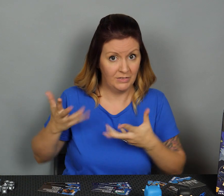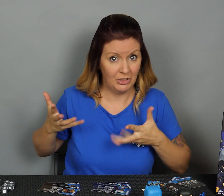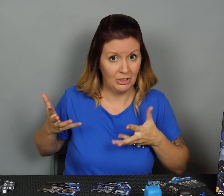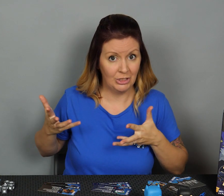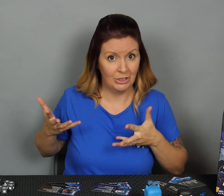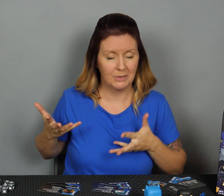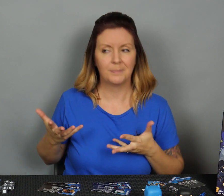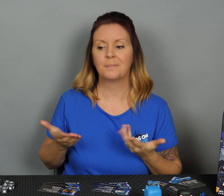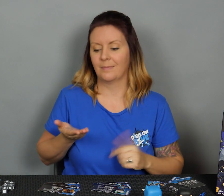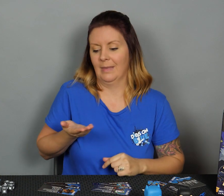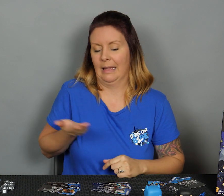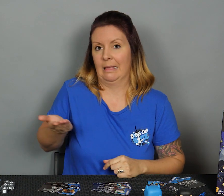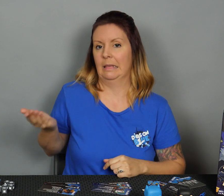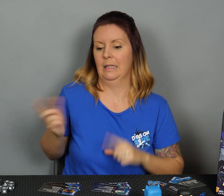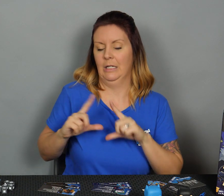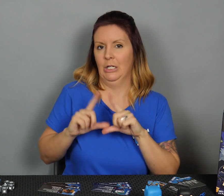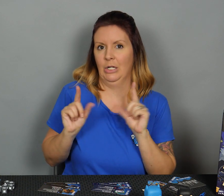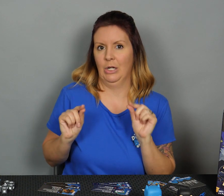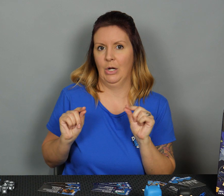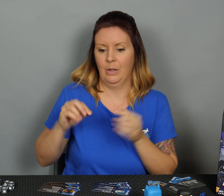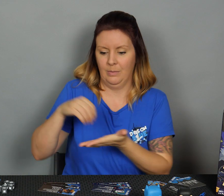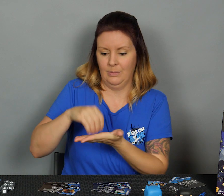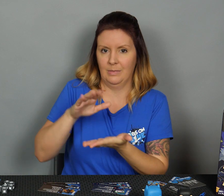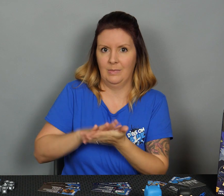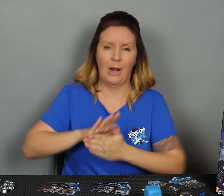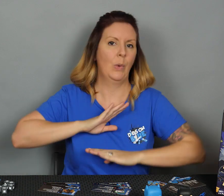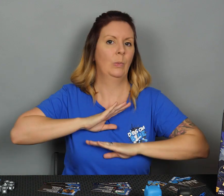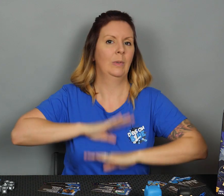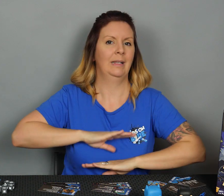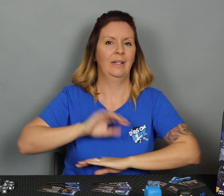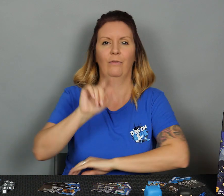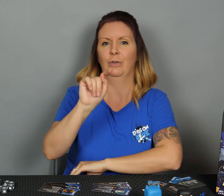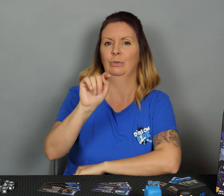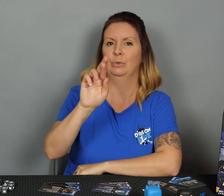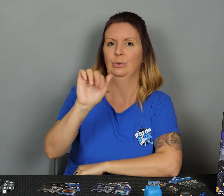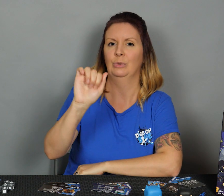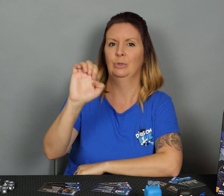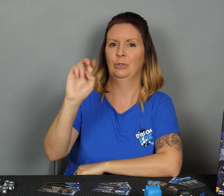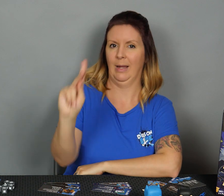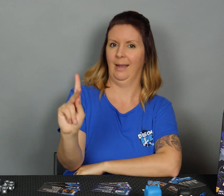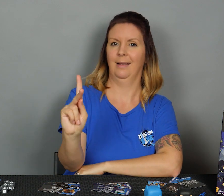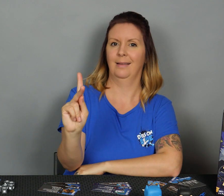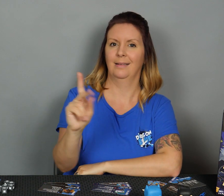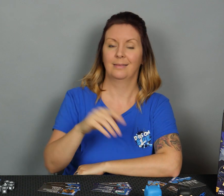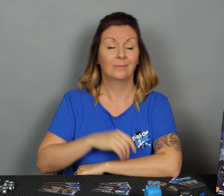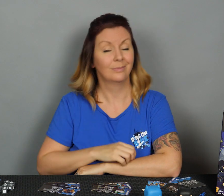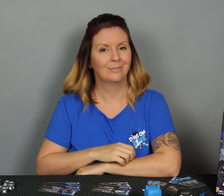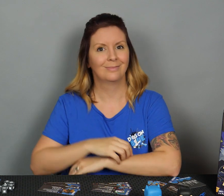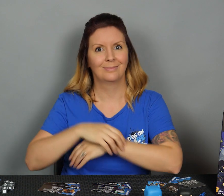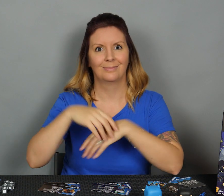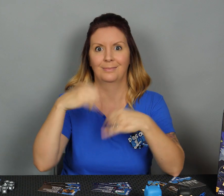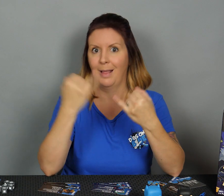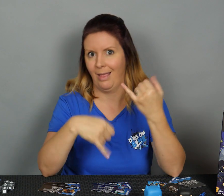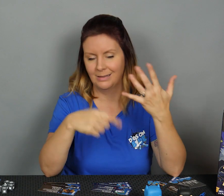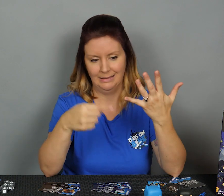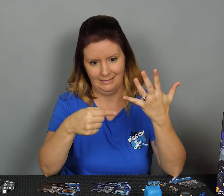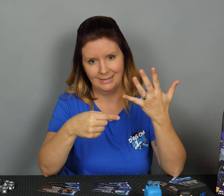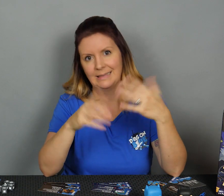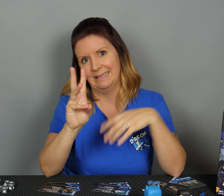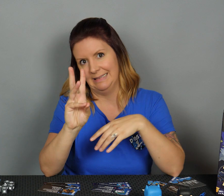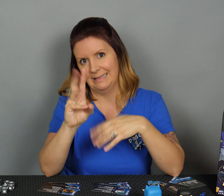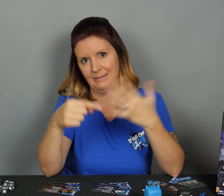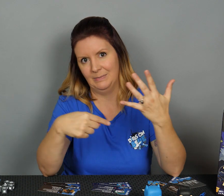And once you use it, place the item card on the cooldown track.